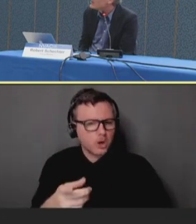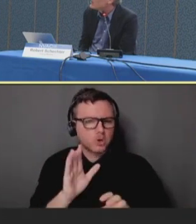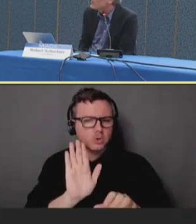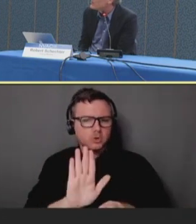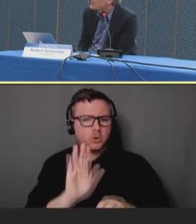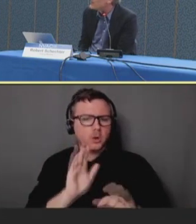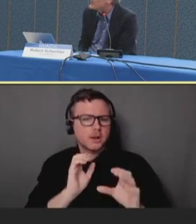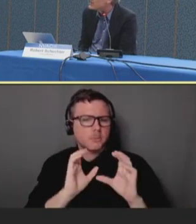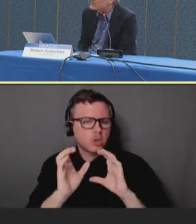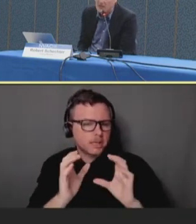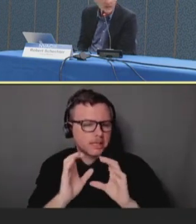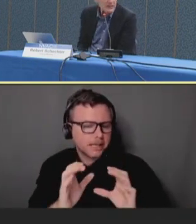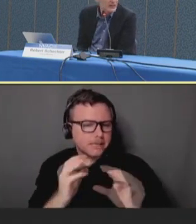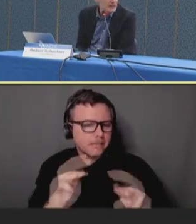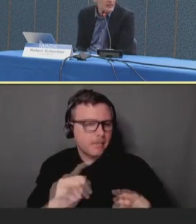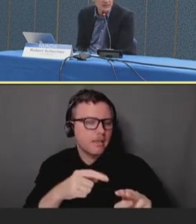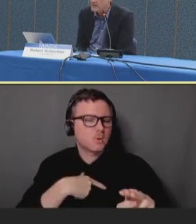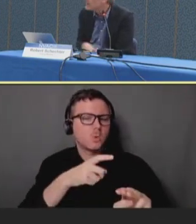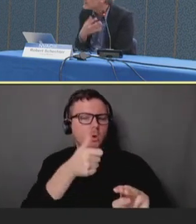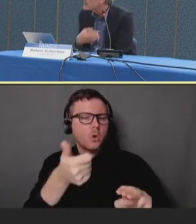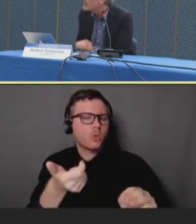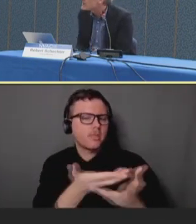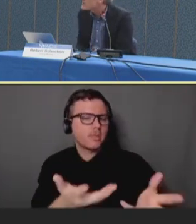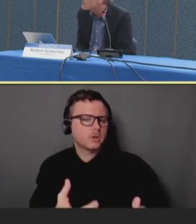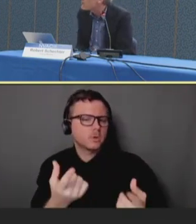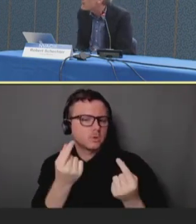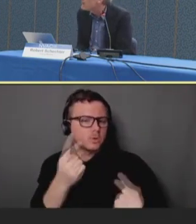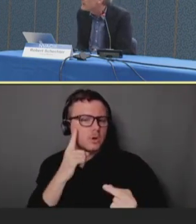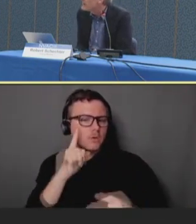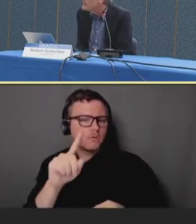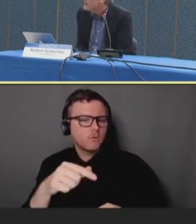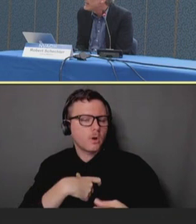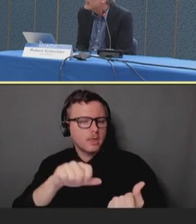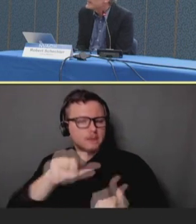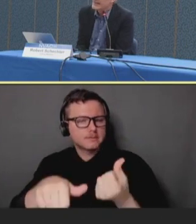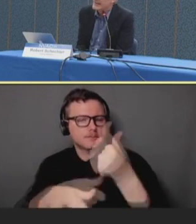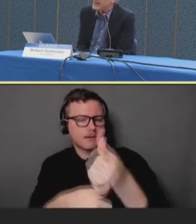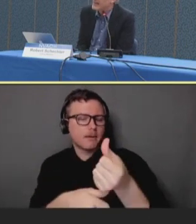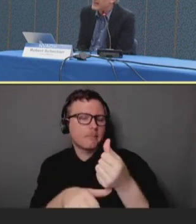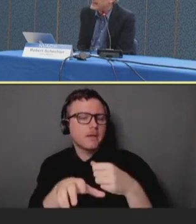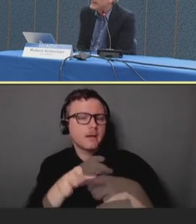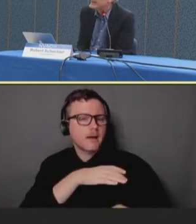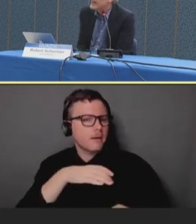tools that are being suggested in the subcommittee's report, is anything making a dent?